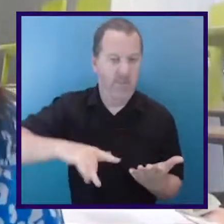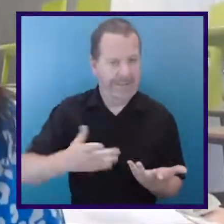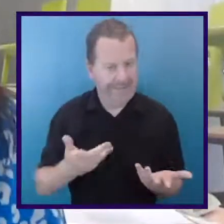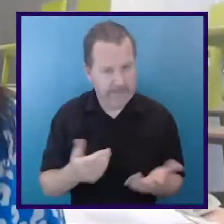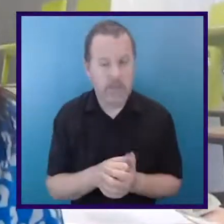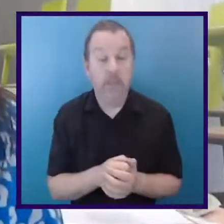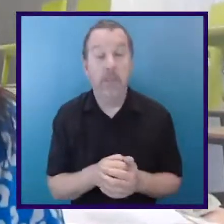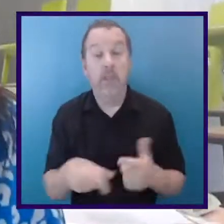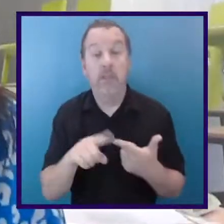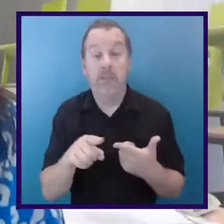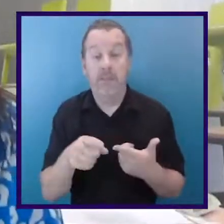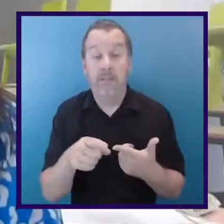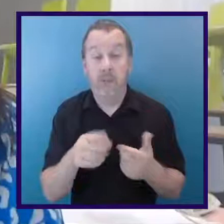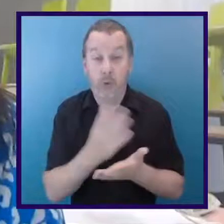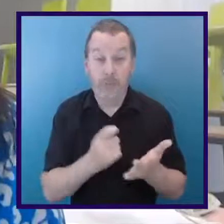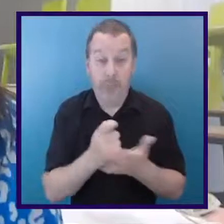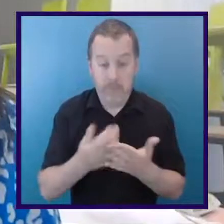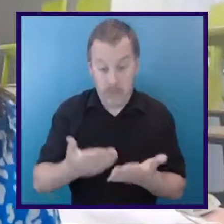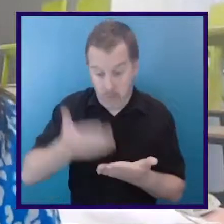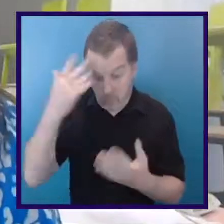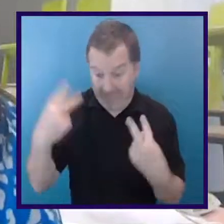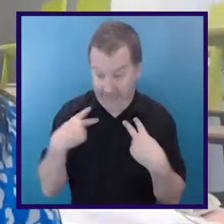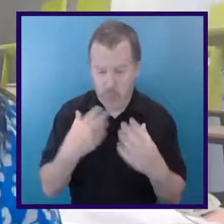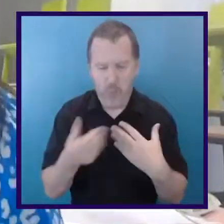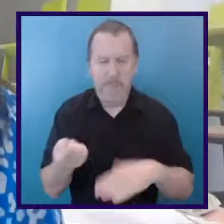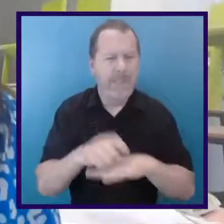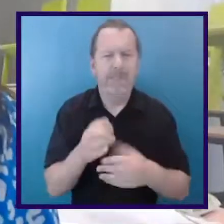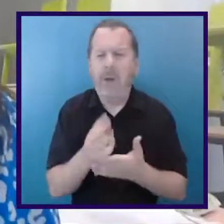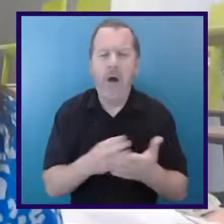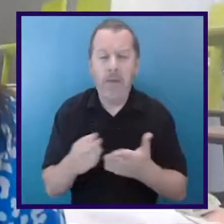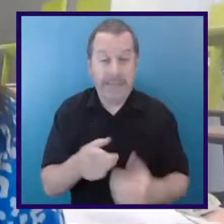And I also feel that that language speaking a language can be the best part of learning